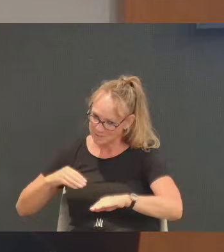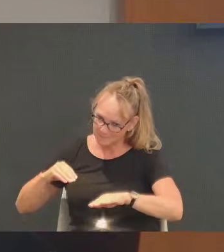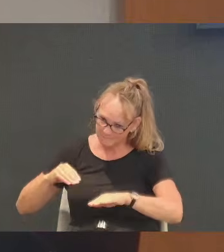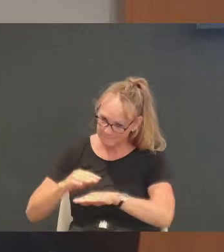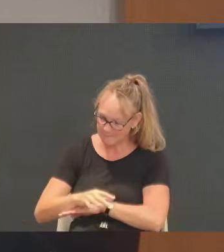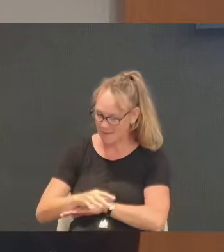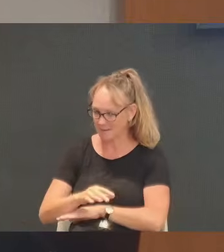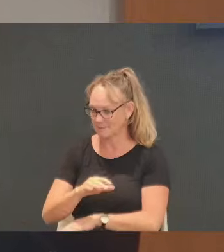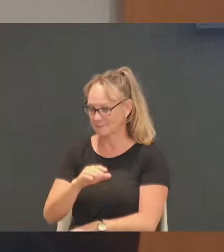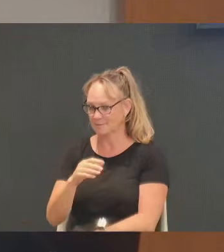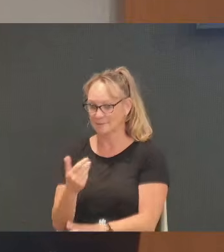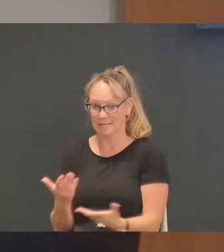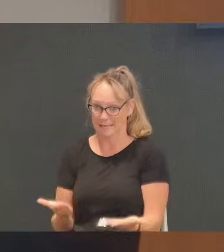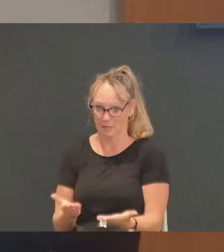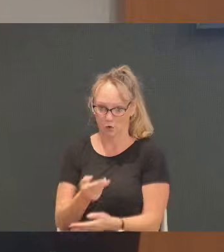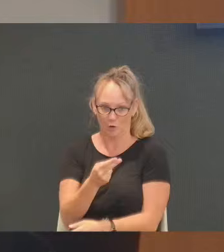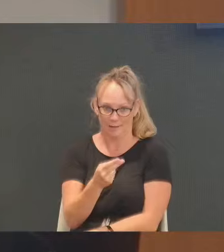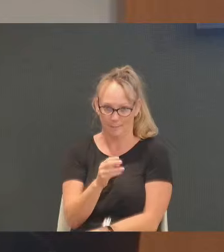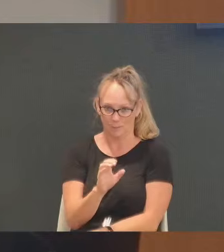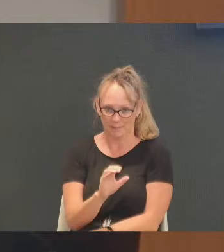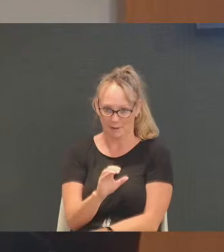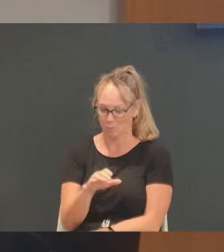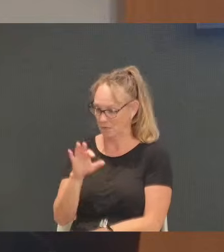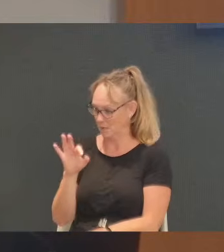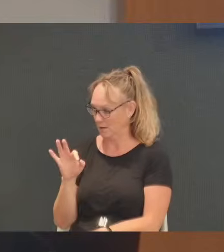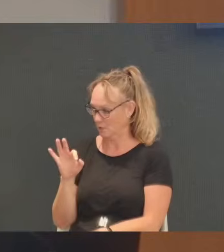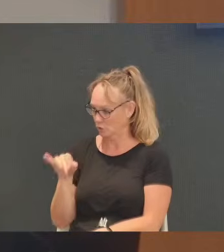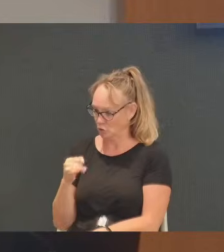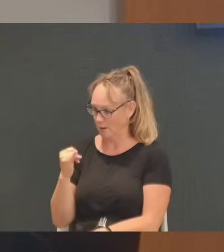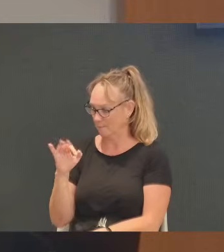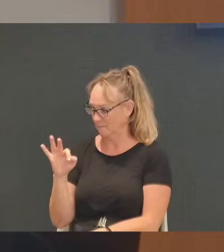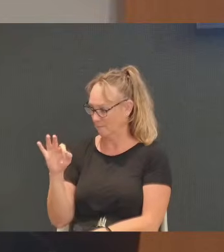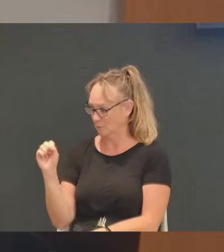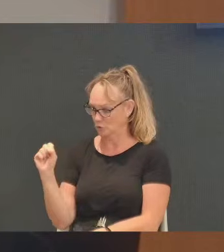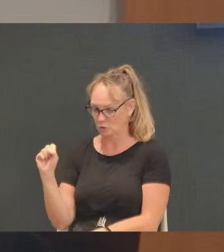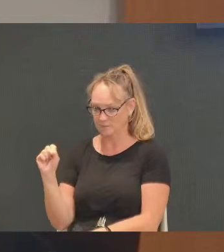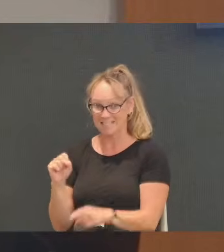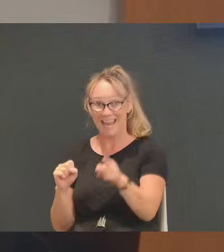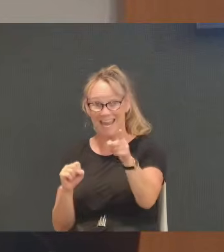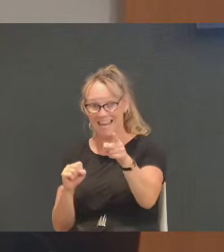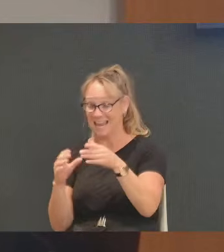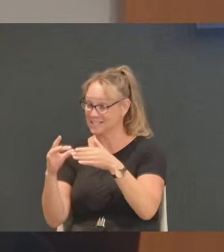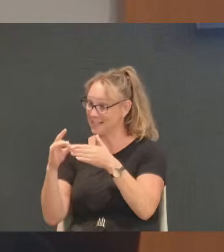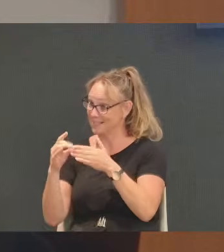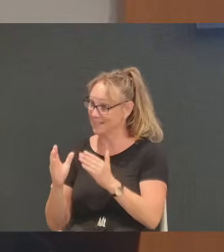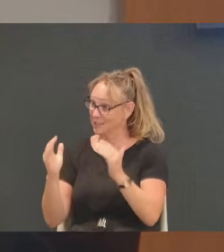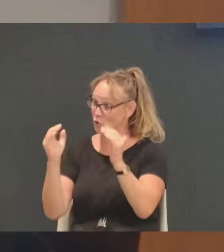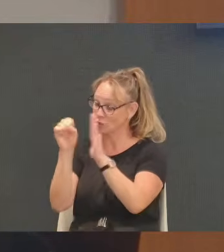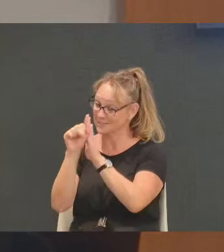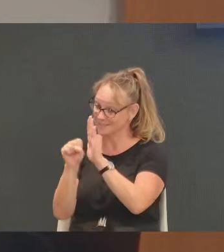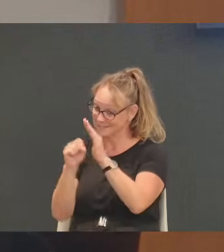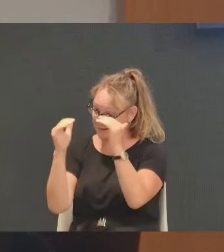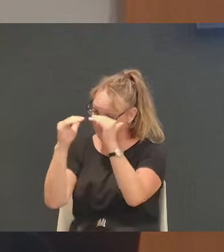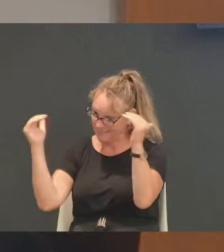specifically. he is a leader at the state level in terms of the Director's association. he's known